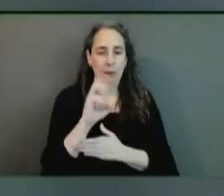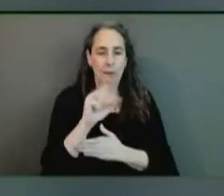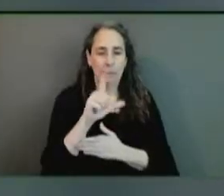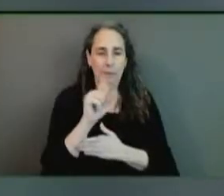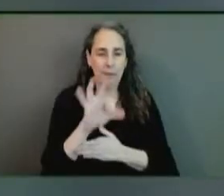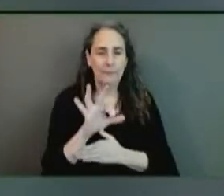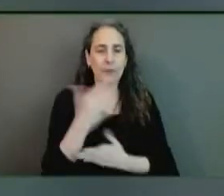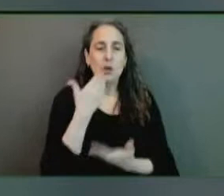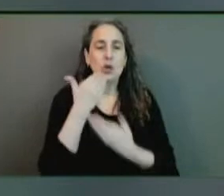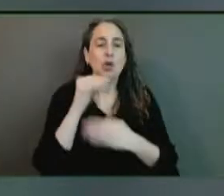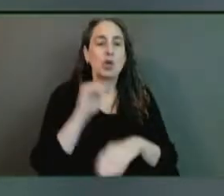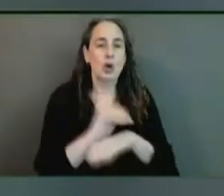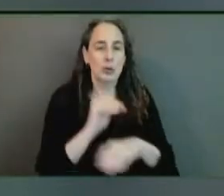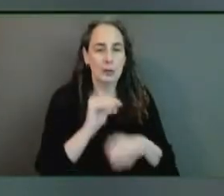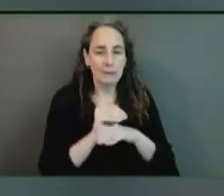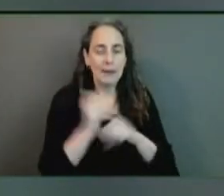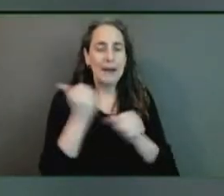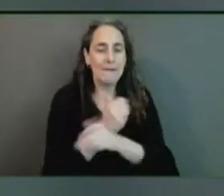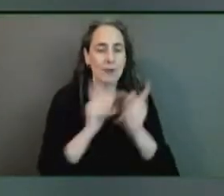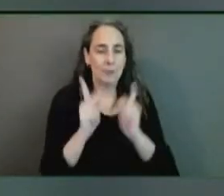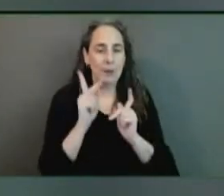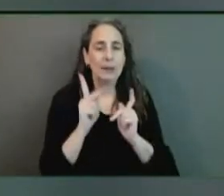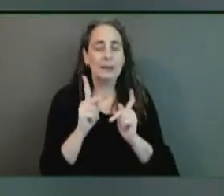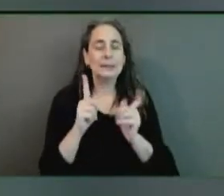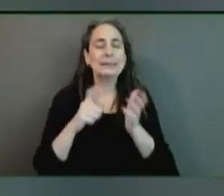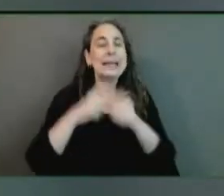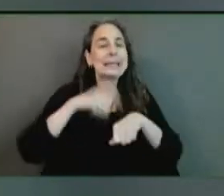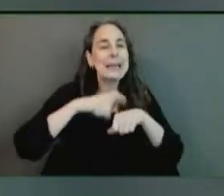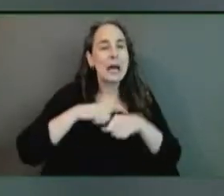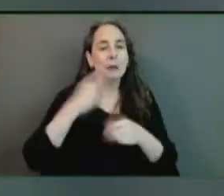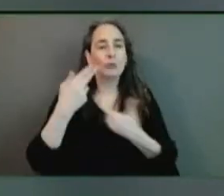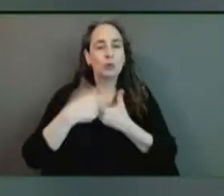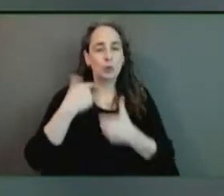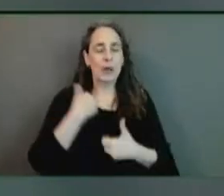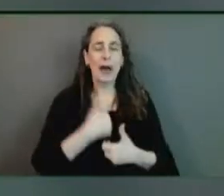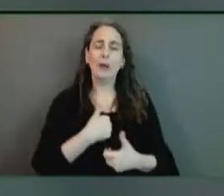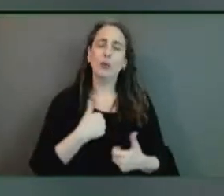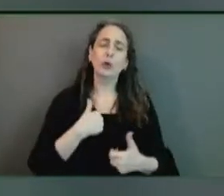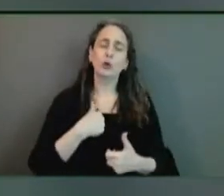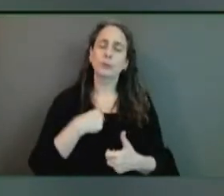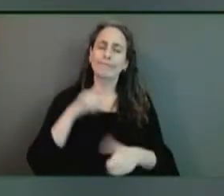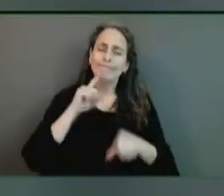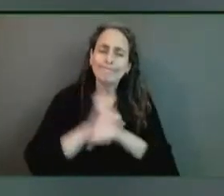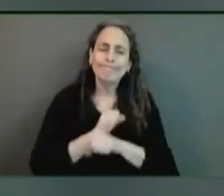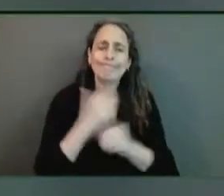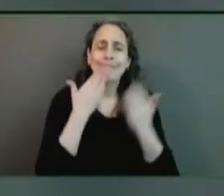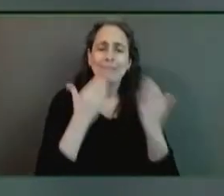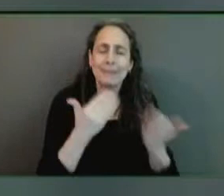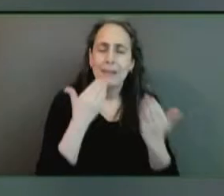Wolff. Good evening to everyone who has taken the time out to